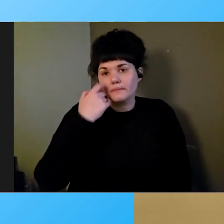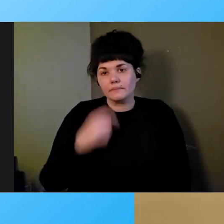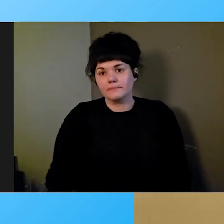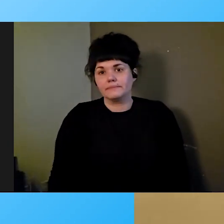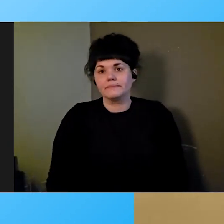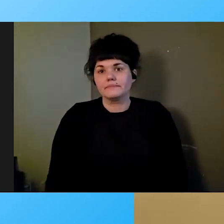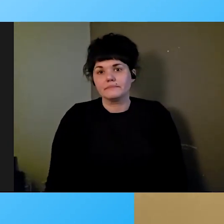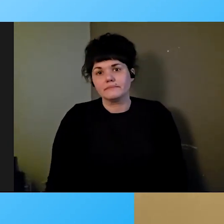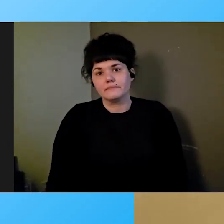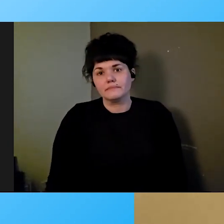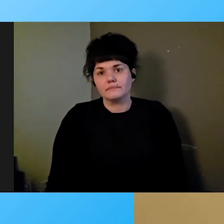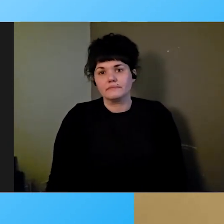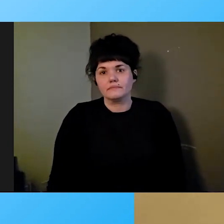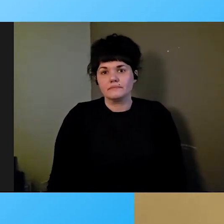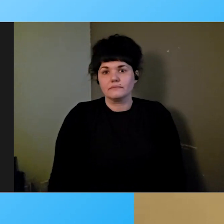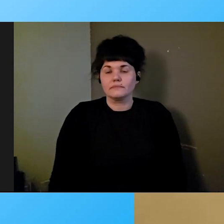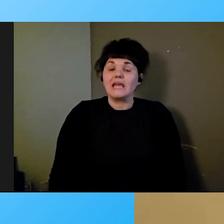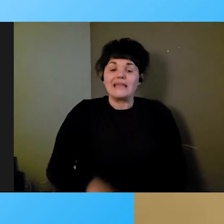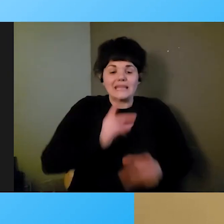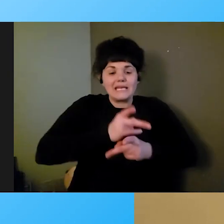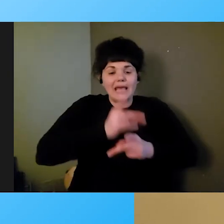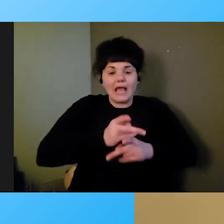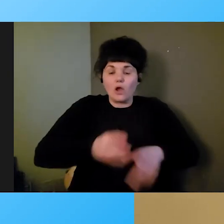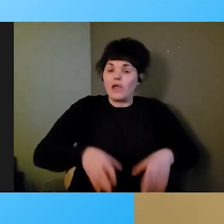personal assistance that people